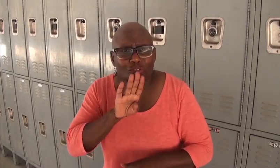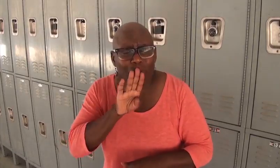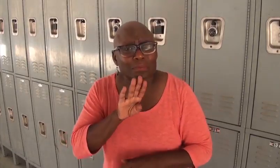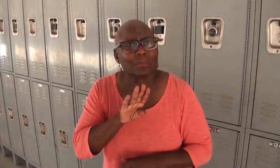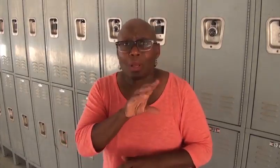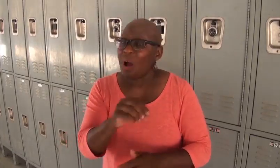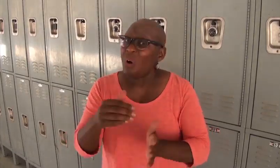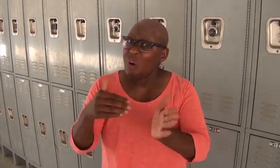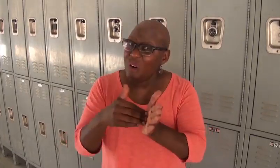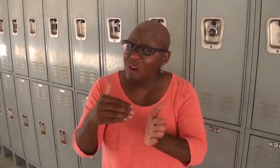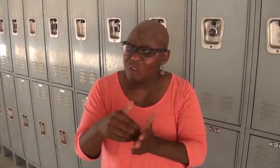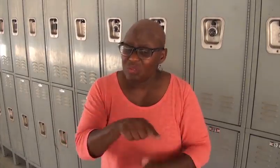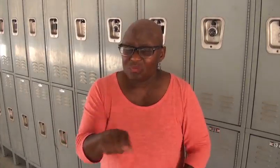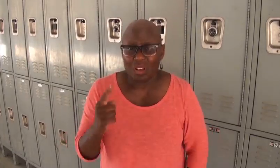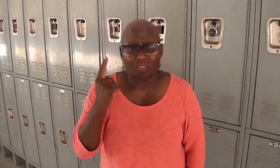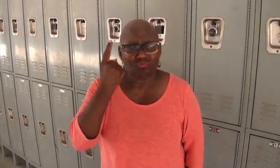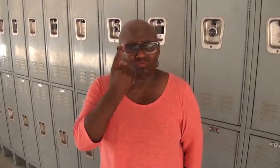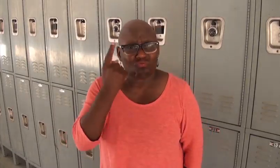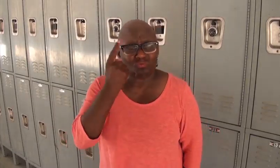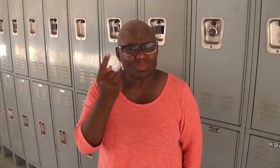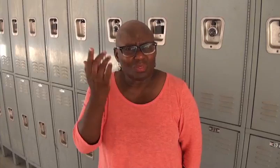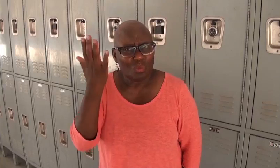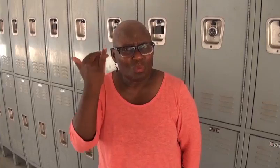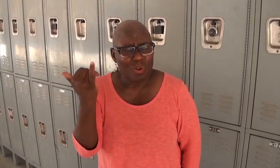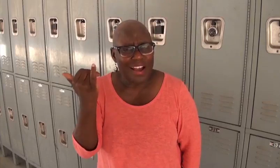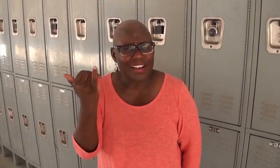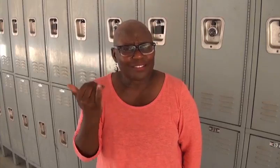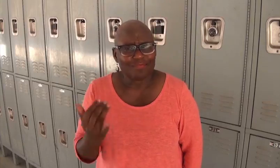their questions of why things are the way they are.